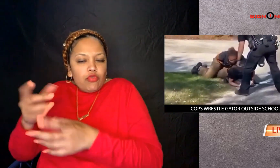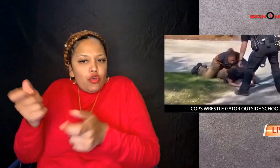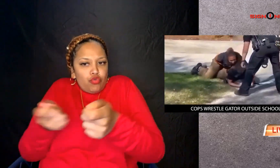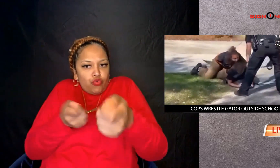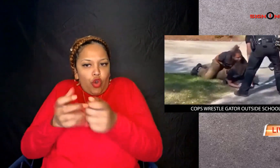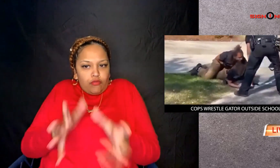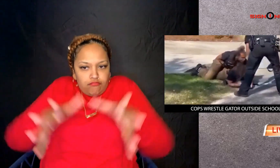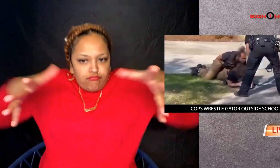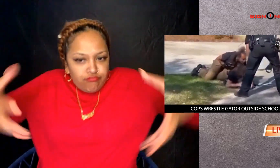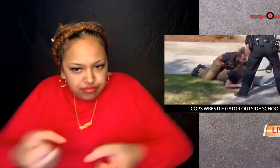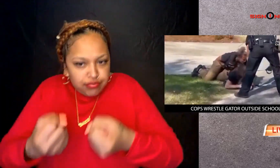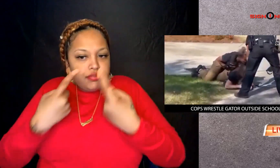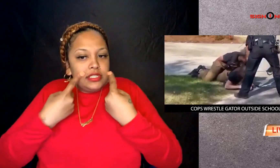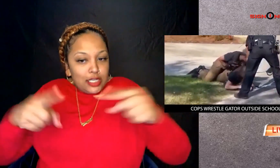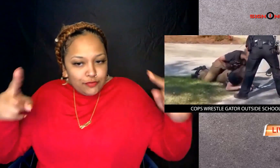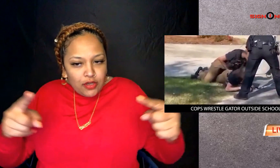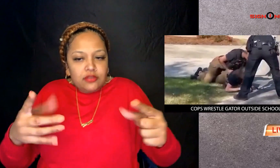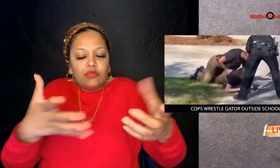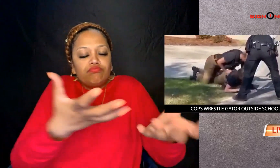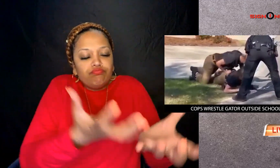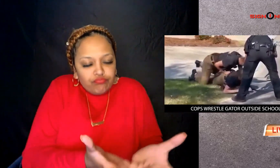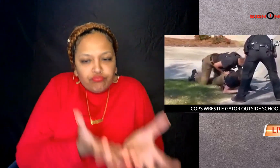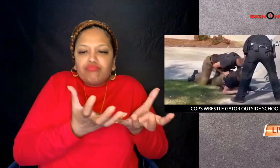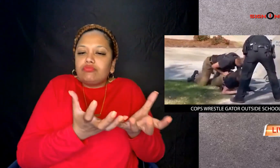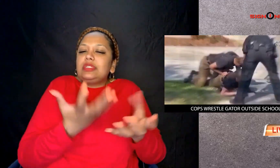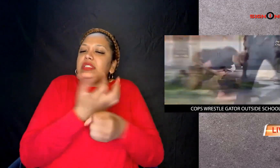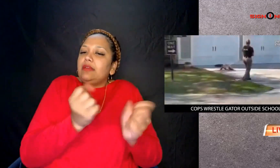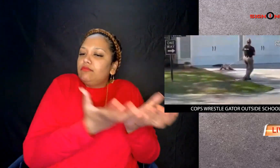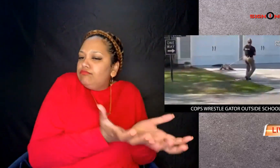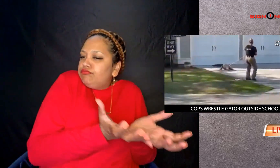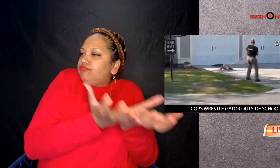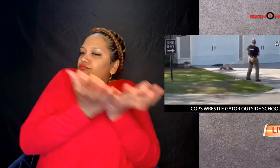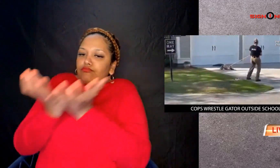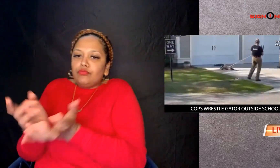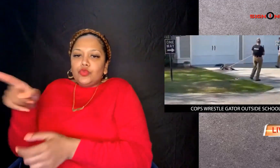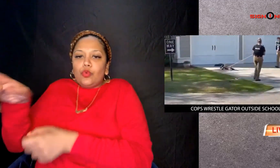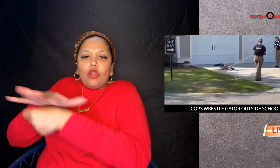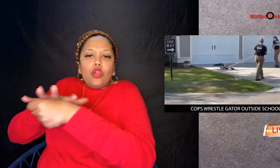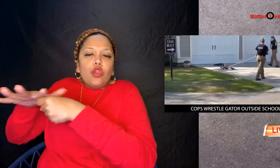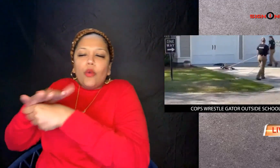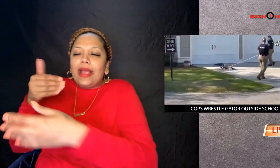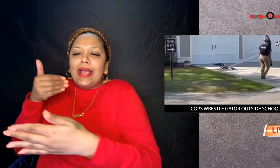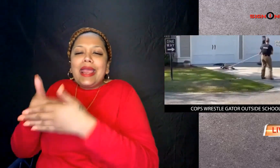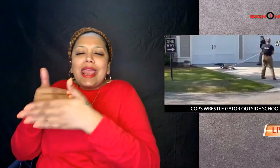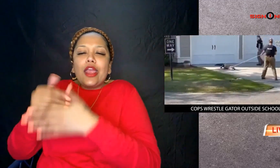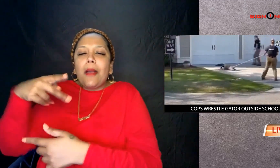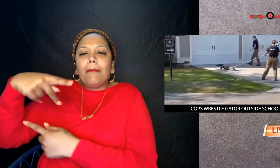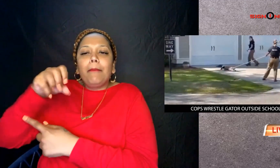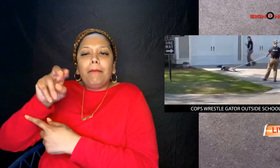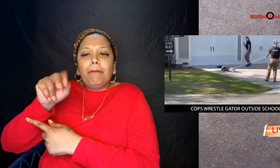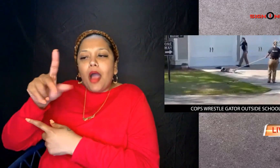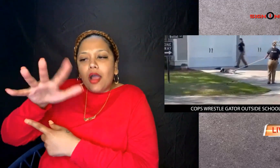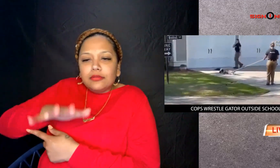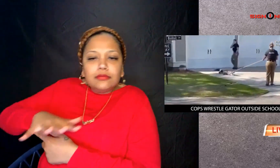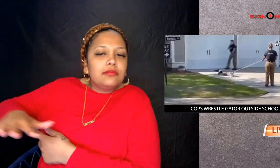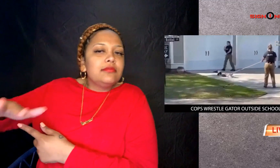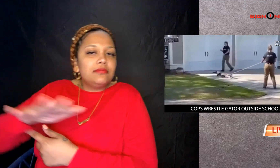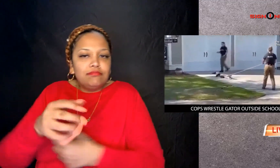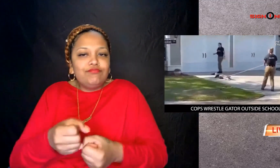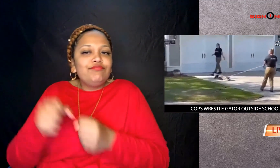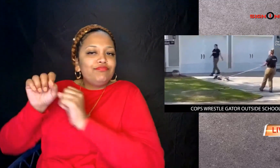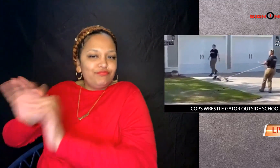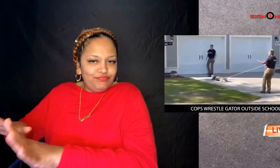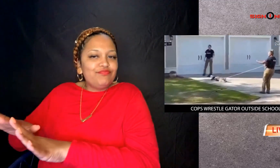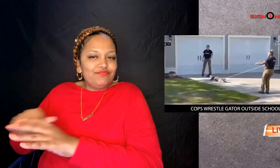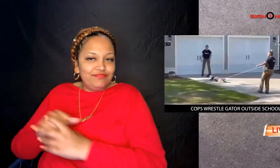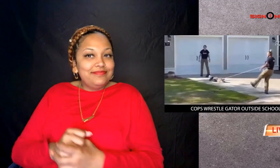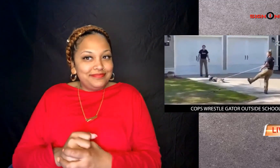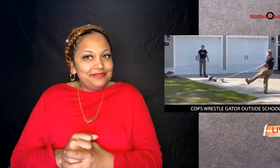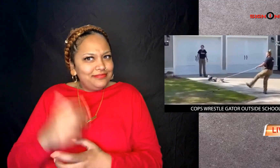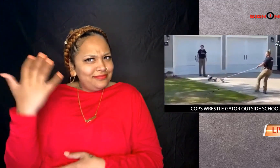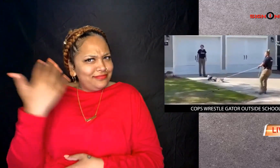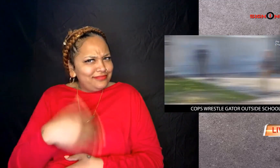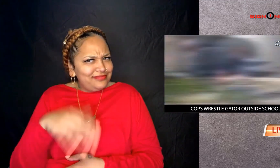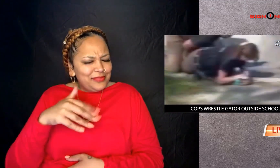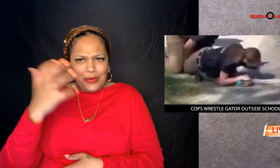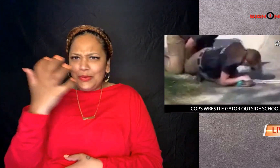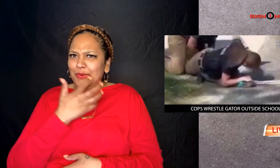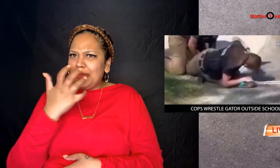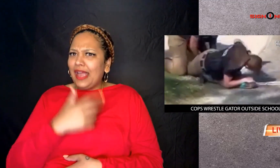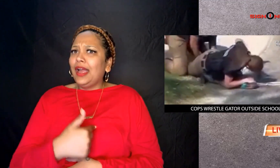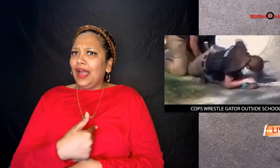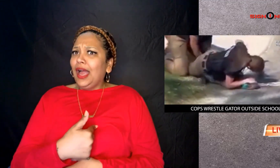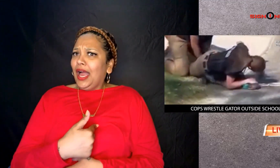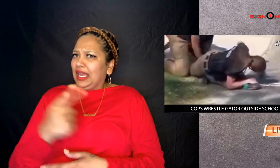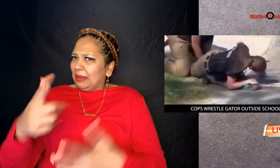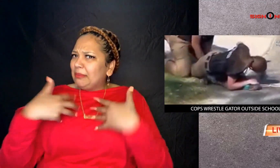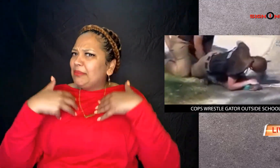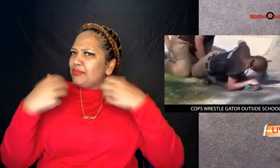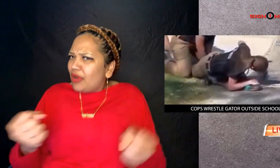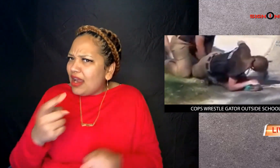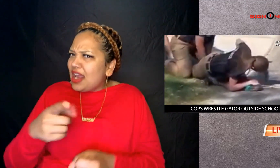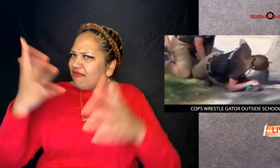but after gaining control officers safely relocated the gator to a nearby pond wow that's